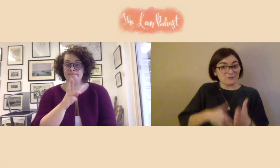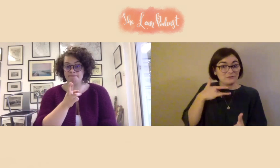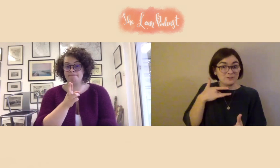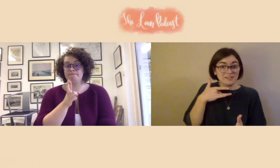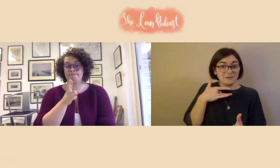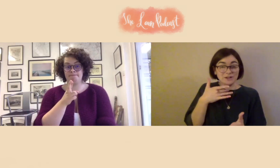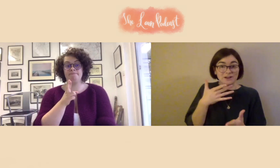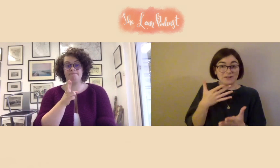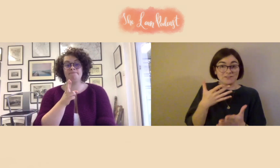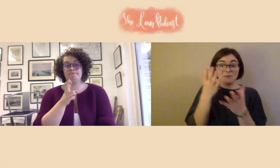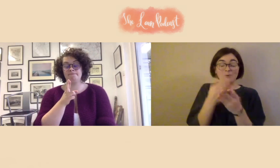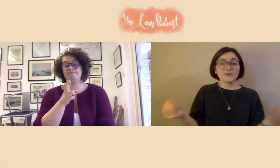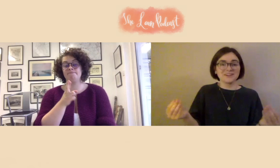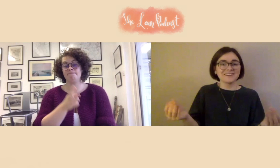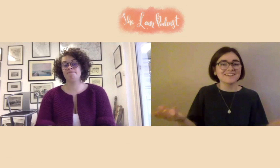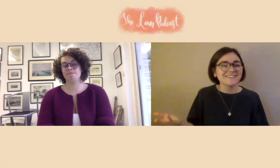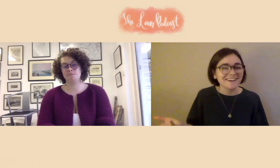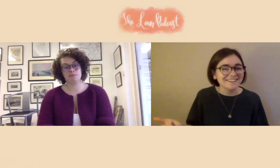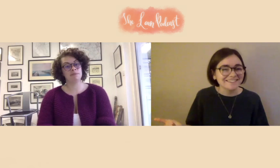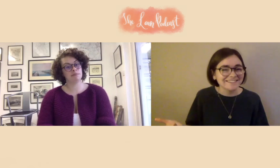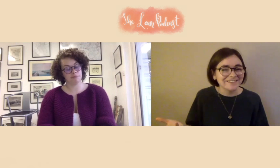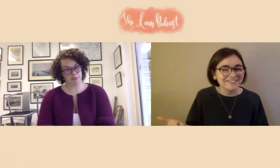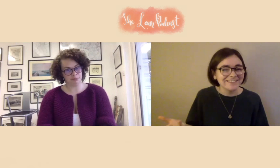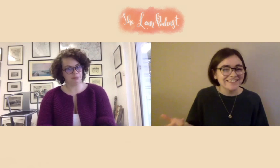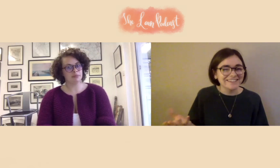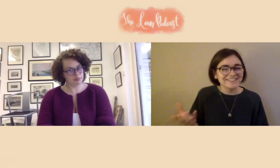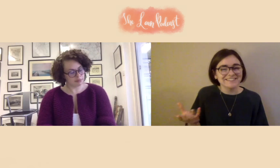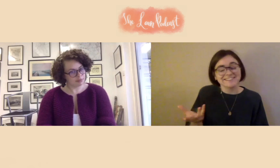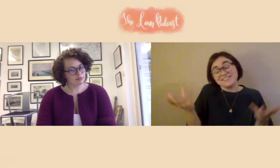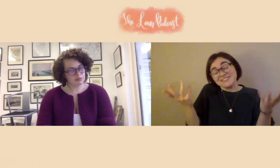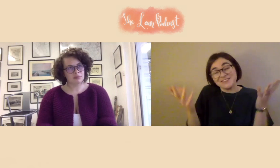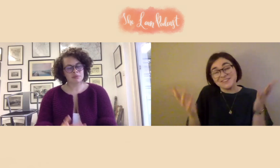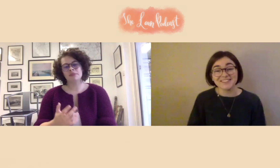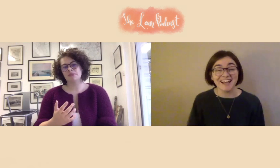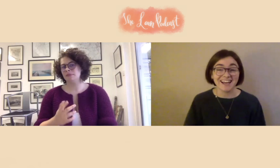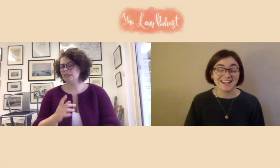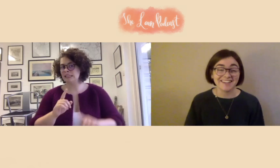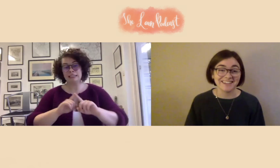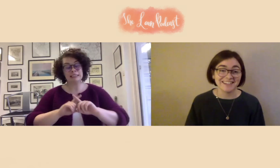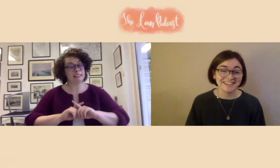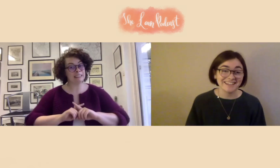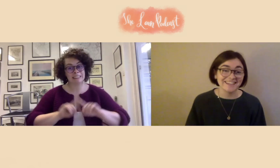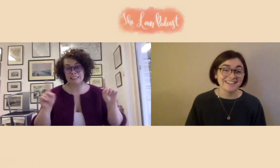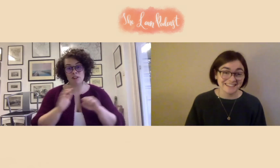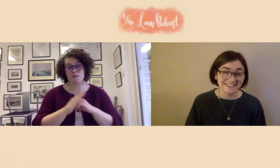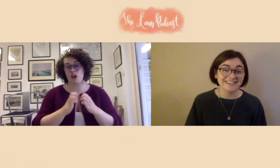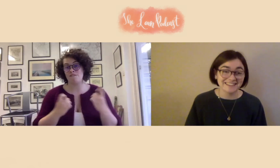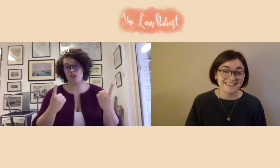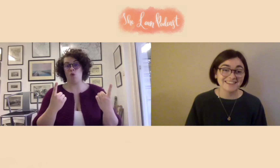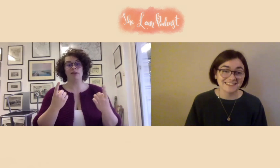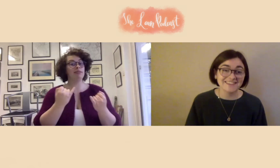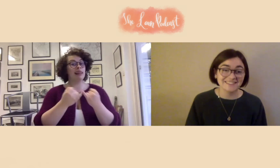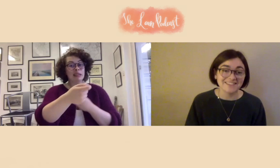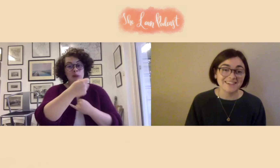when that total kind of pre and post chitchat is completely gone. It is so different for everyone.